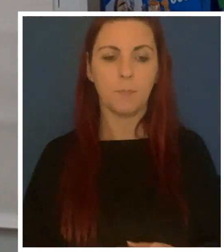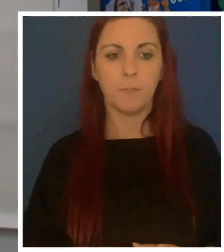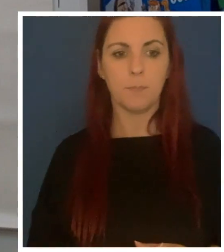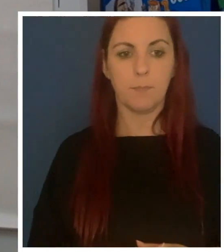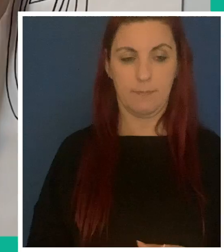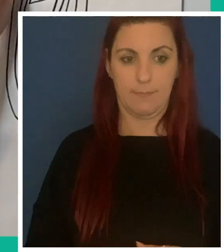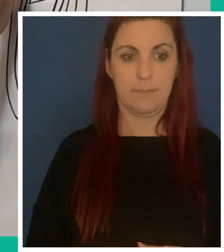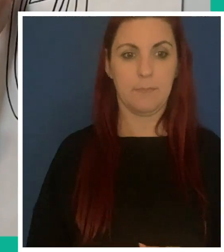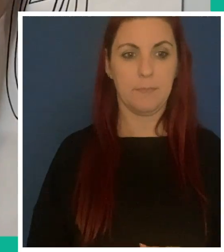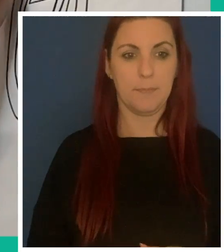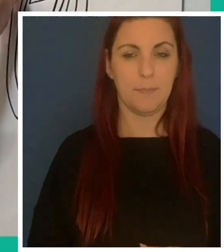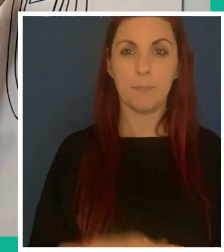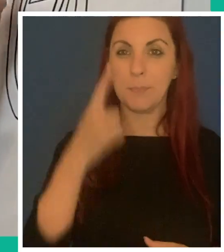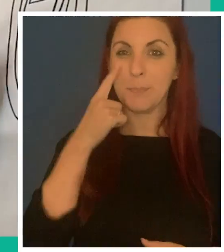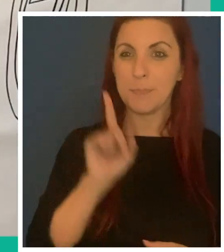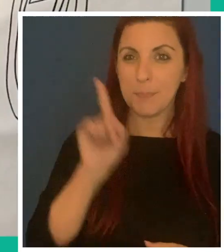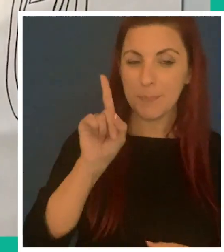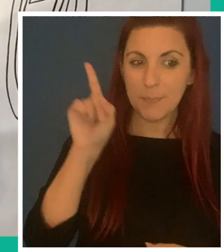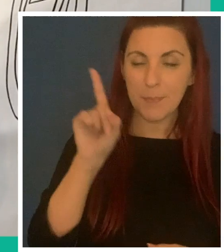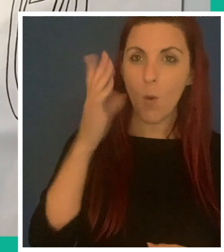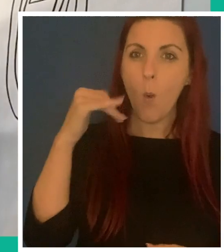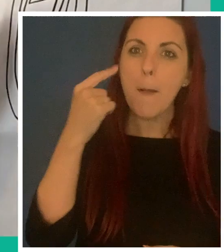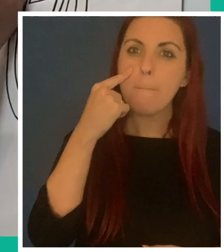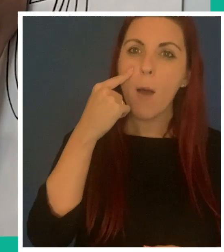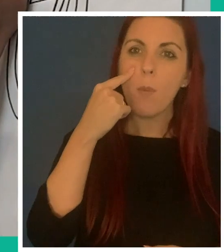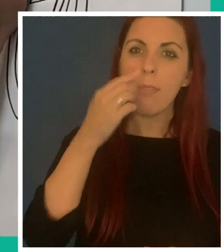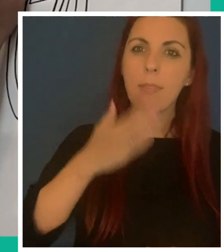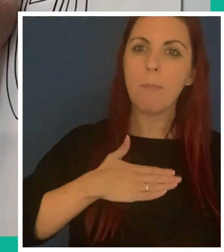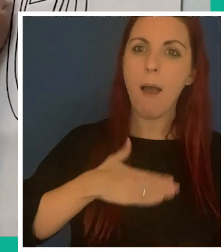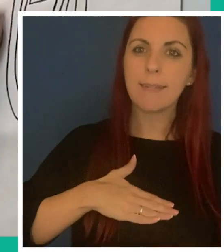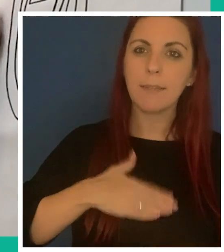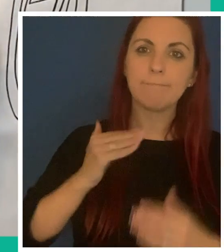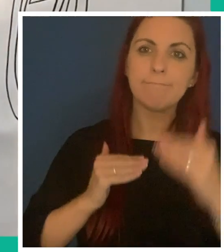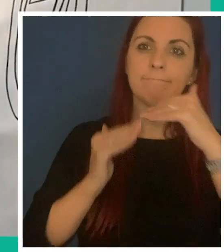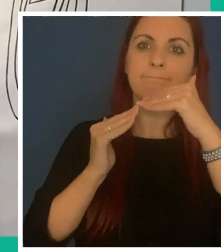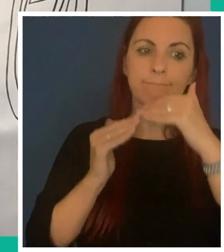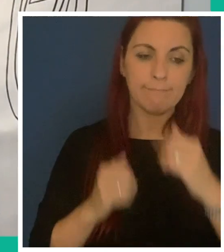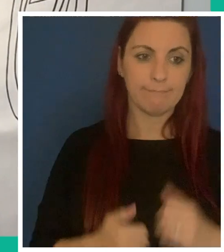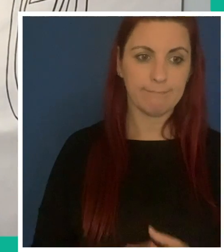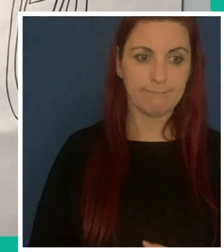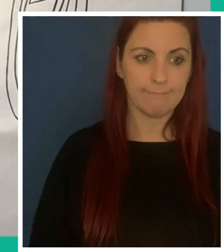So from where the mouth meets the body, I'm going to draw a line coming out like this, okay.